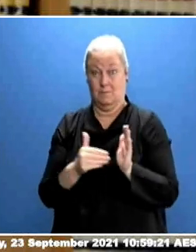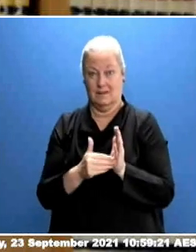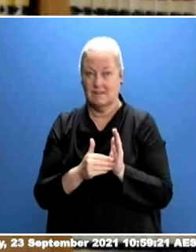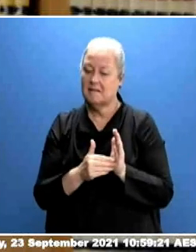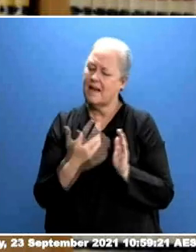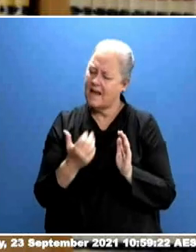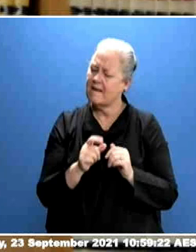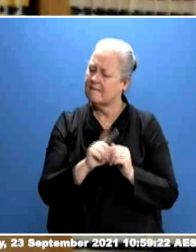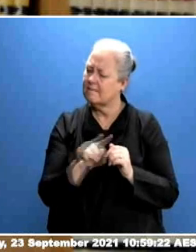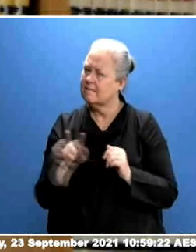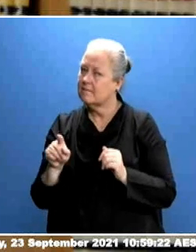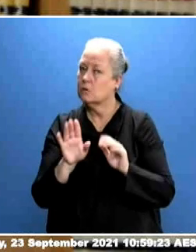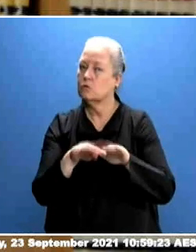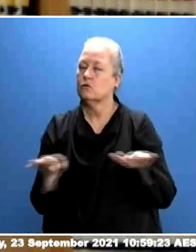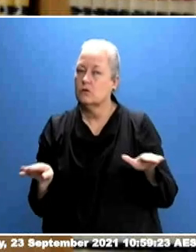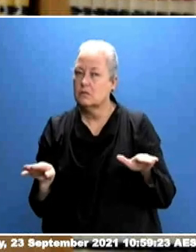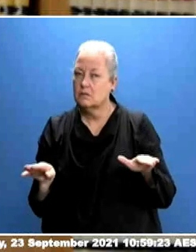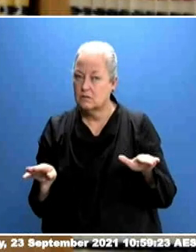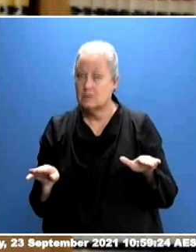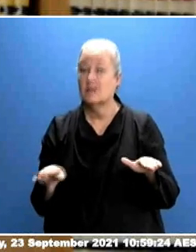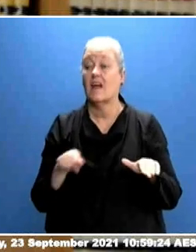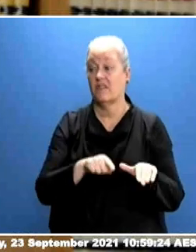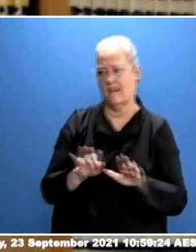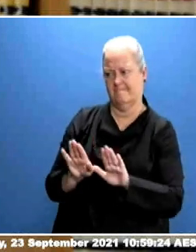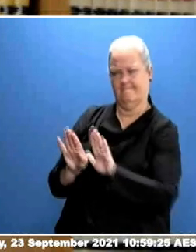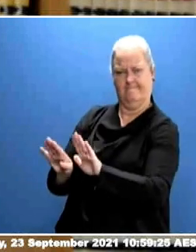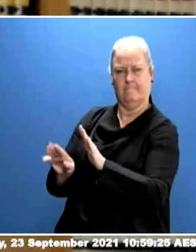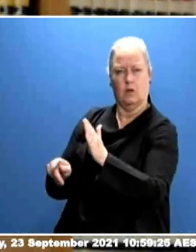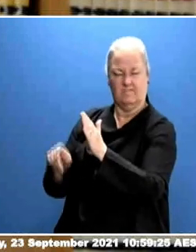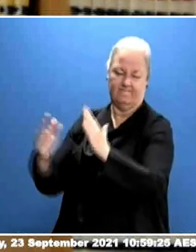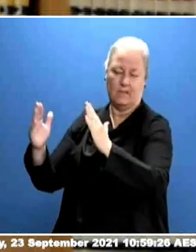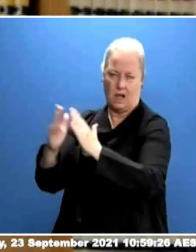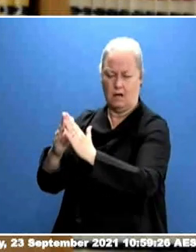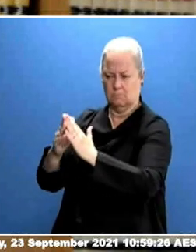are being held in the Secure environment based on a legislative timeframe